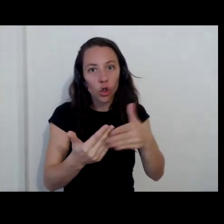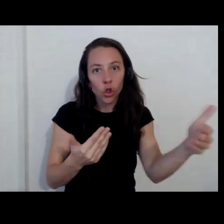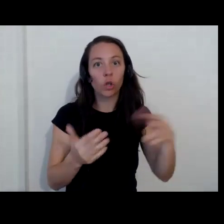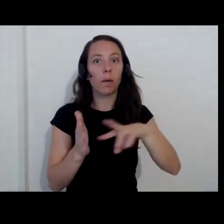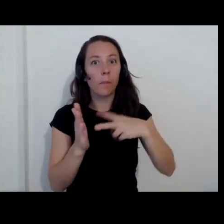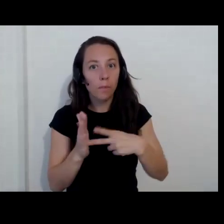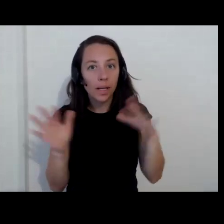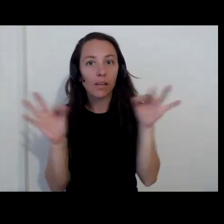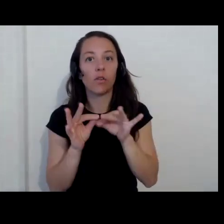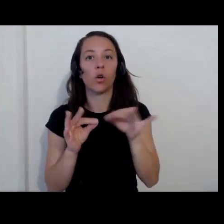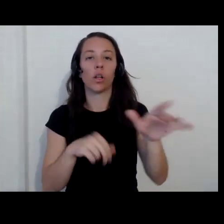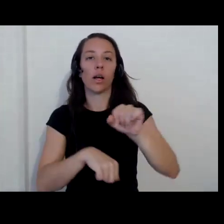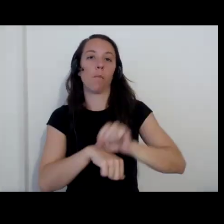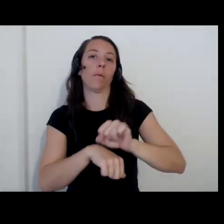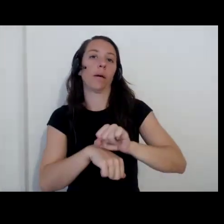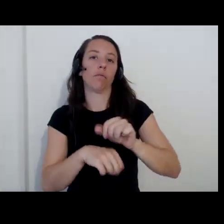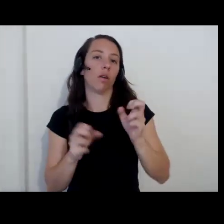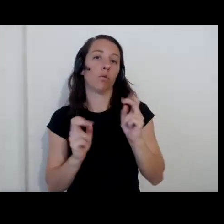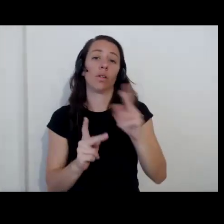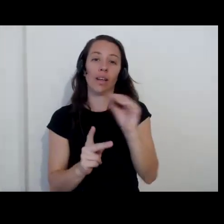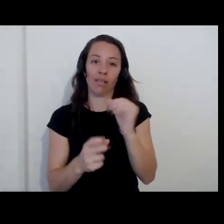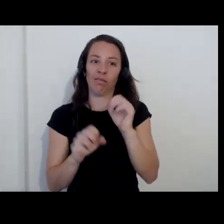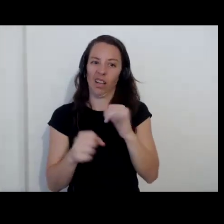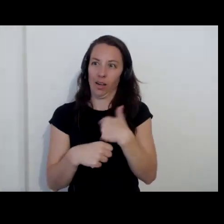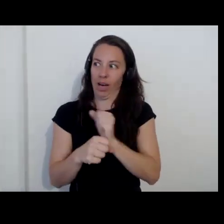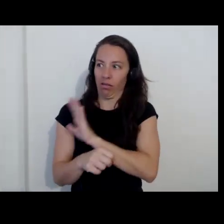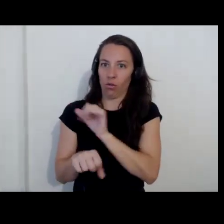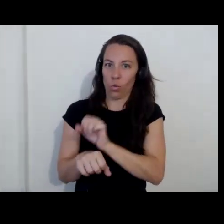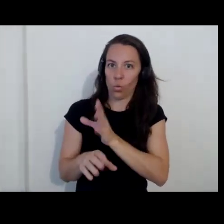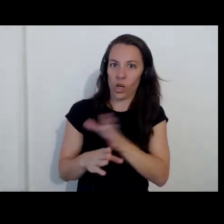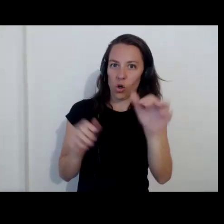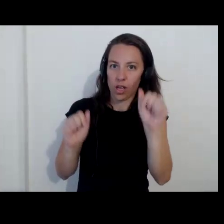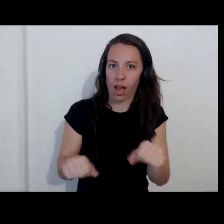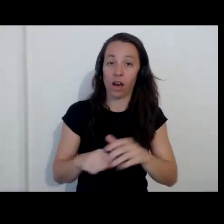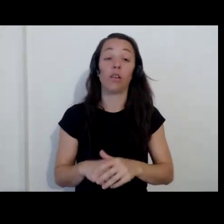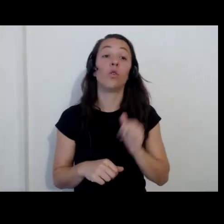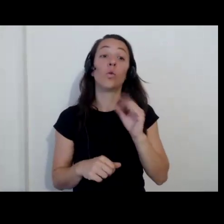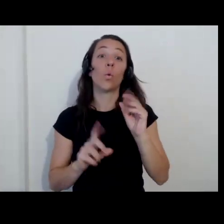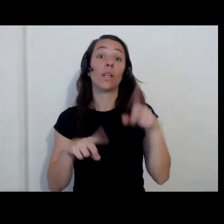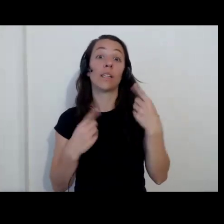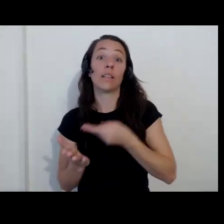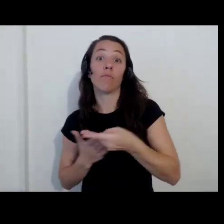and can create really the careers of their dreams. So since the acquisition, I founded Making Space.